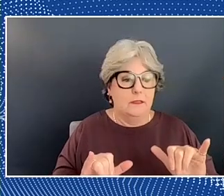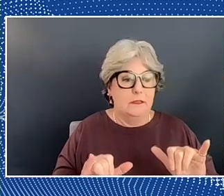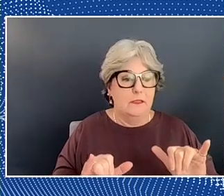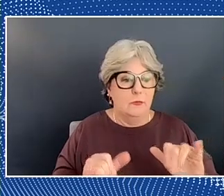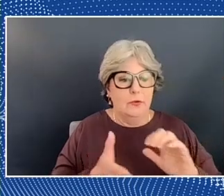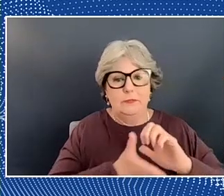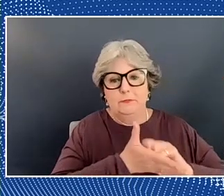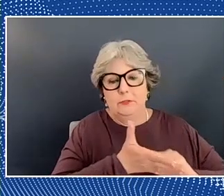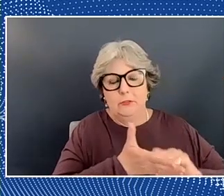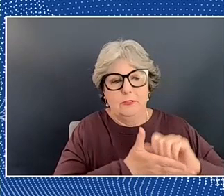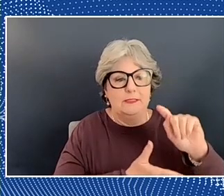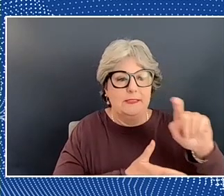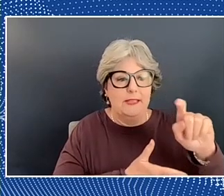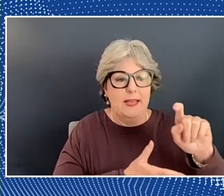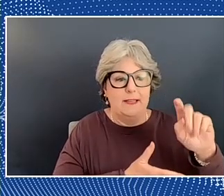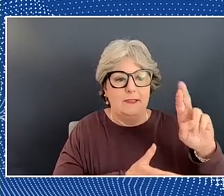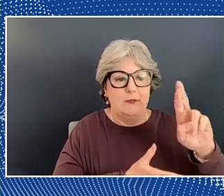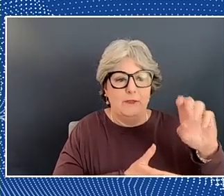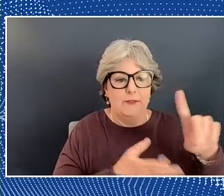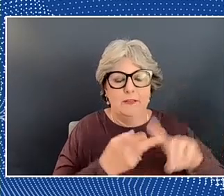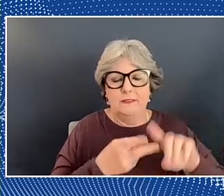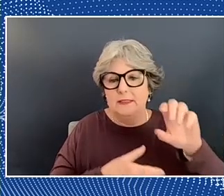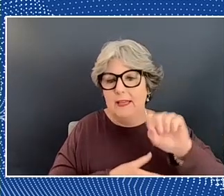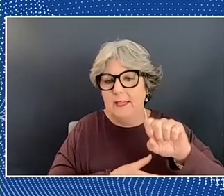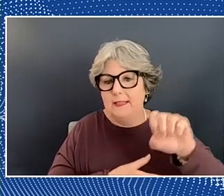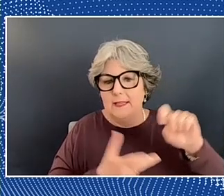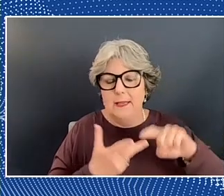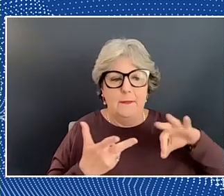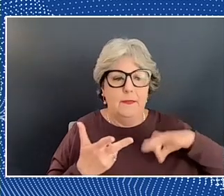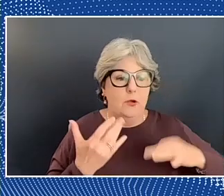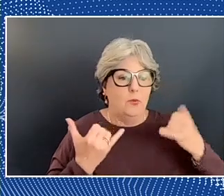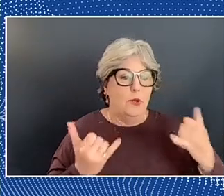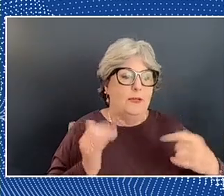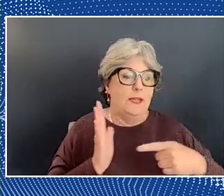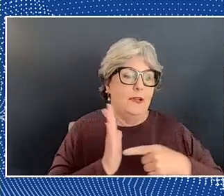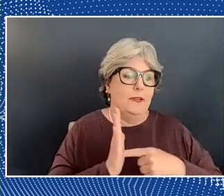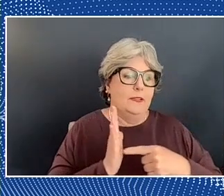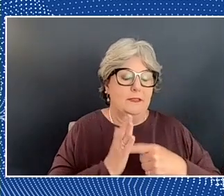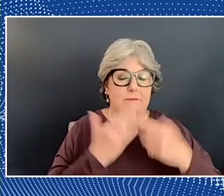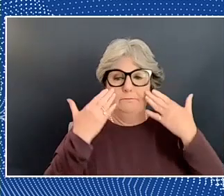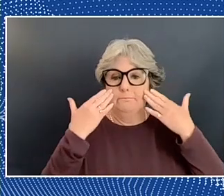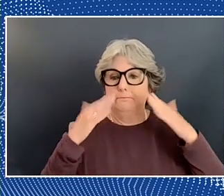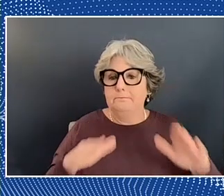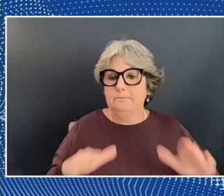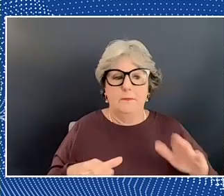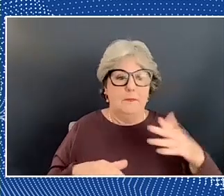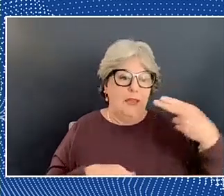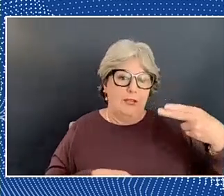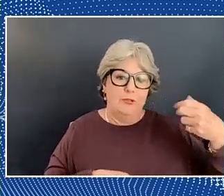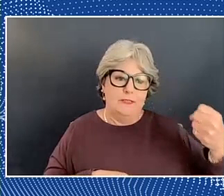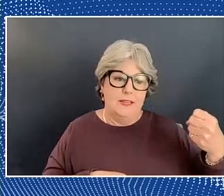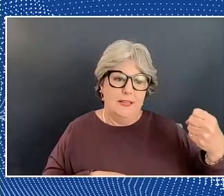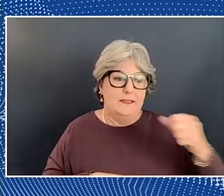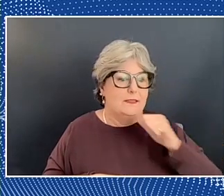refunds, Social Security, and benefits. The current balance is unknown since HHS no longer provides monthly statements.